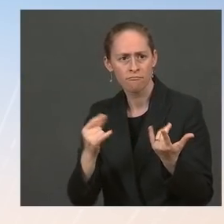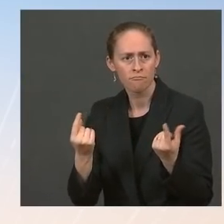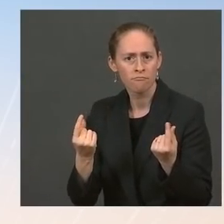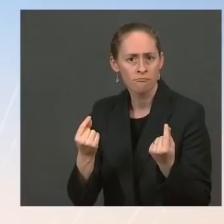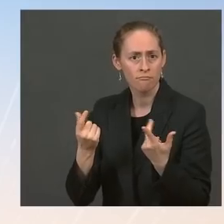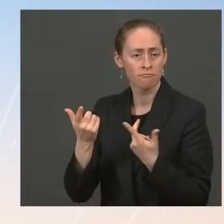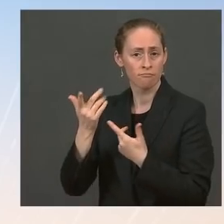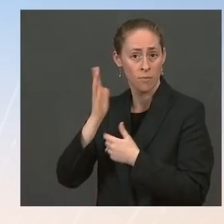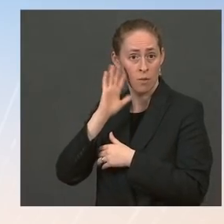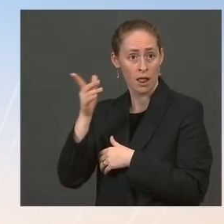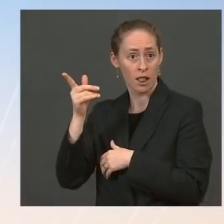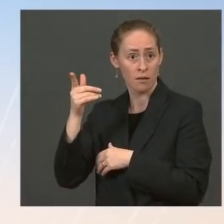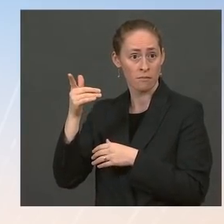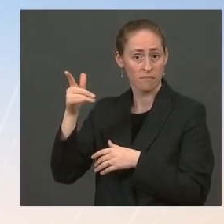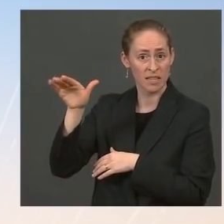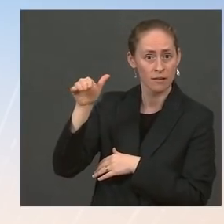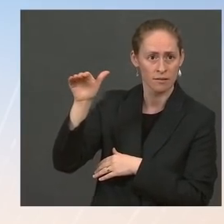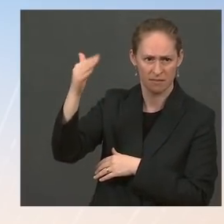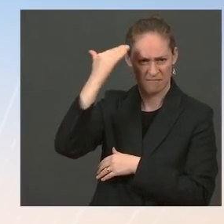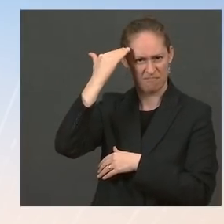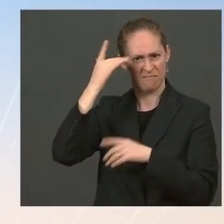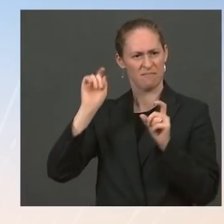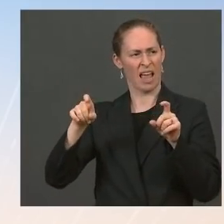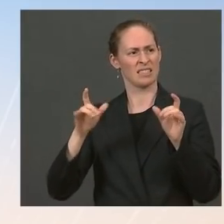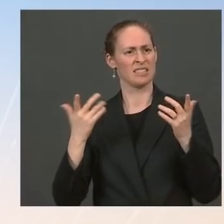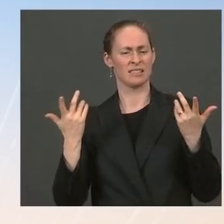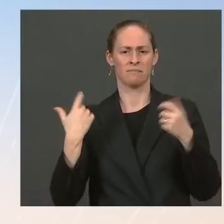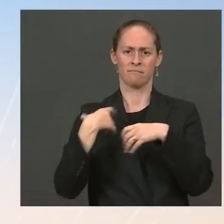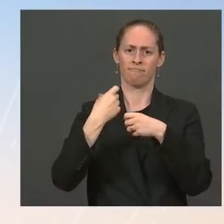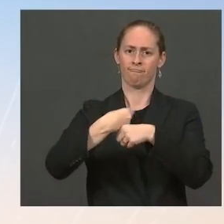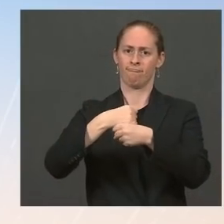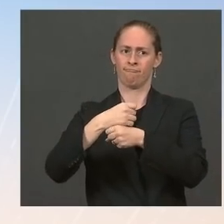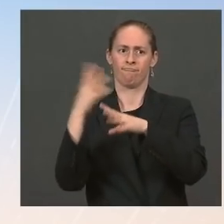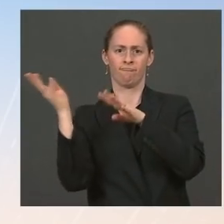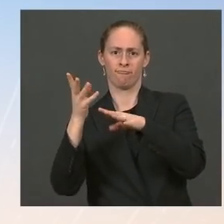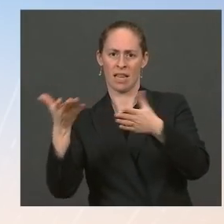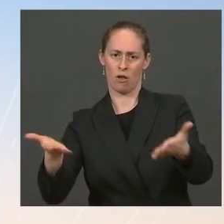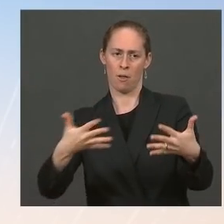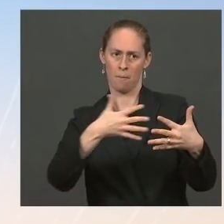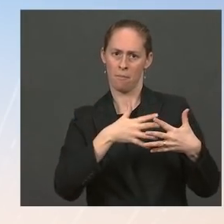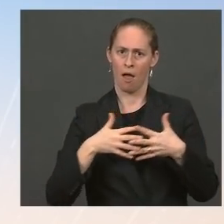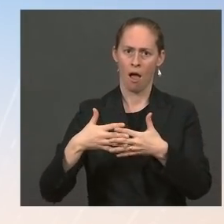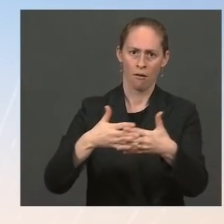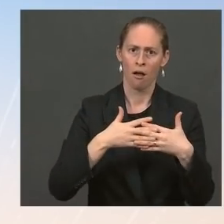and buy American in the long term could be, right now, making it harder to get Mexico and Canada